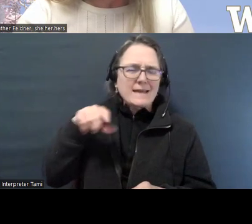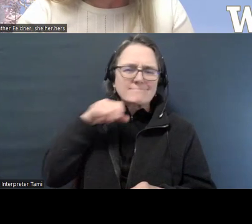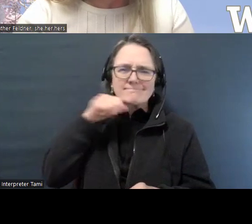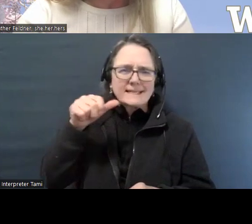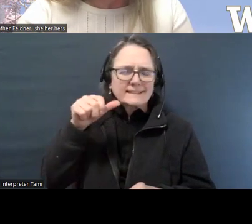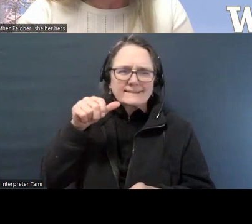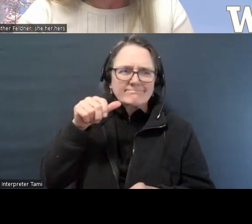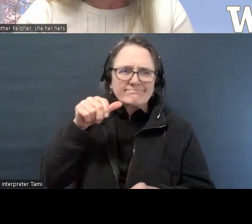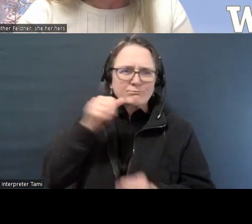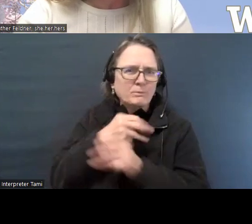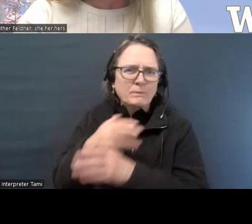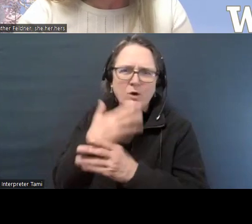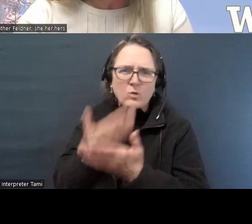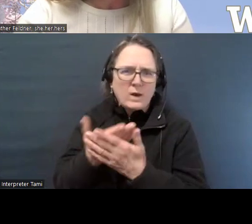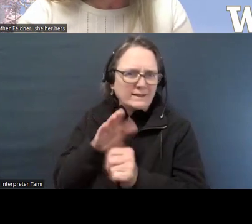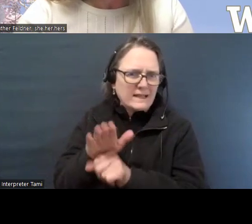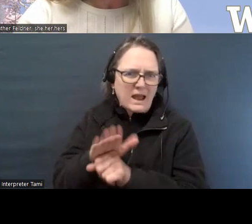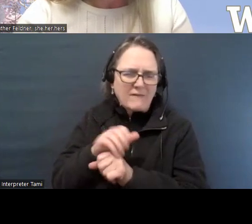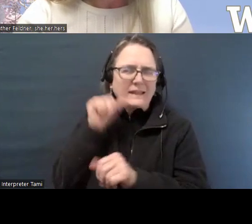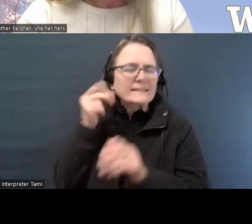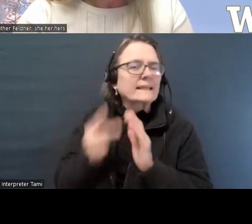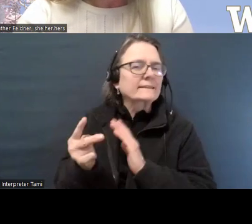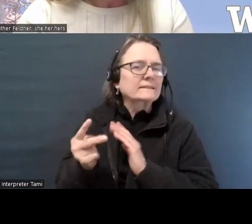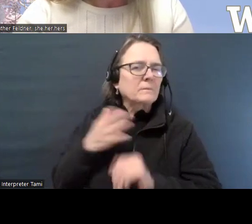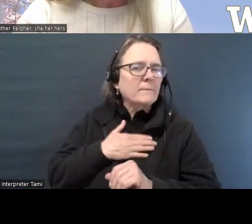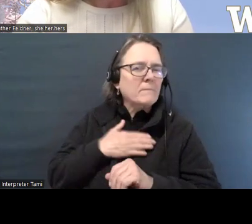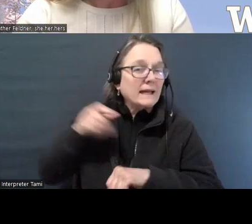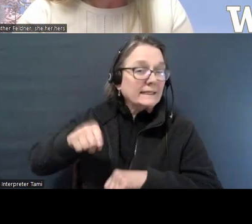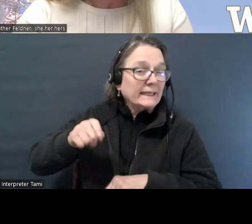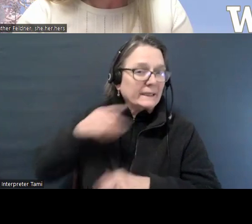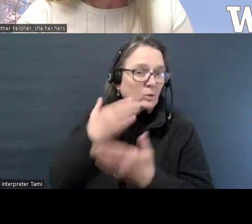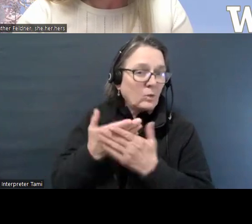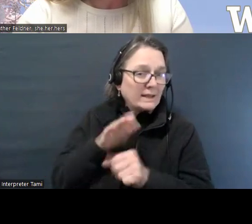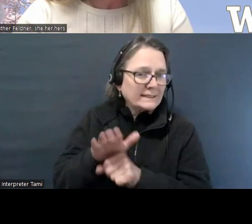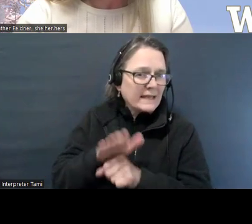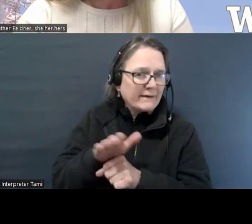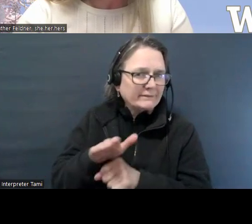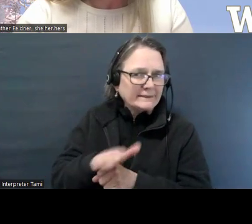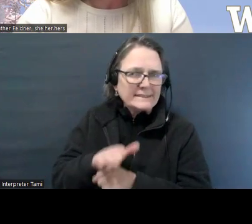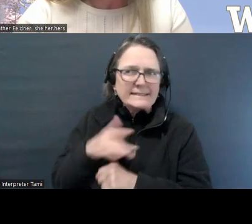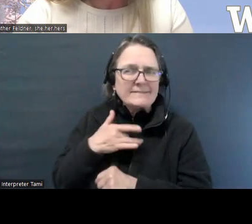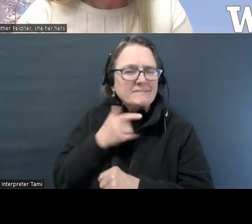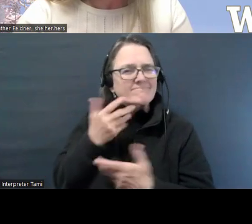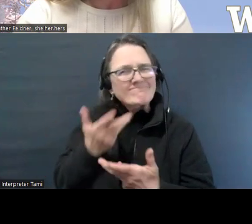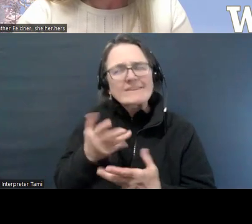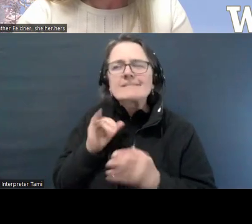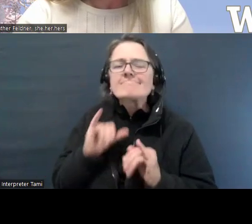or an experience that made you maybe decide to go and see a different provider the next time?